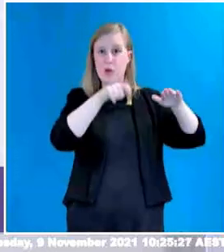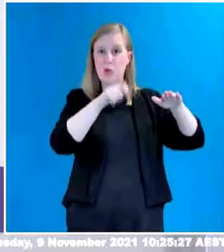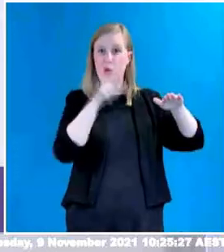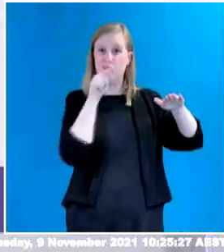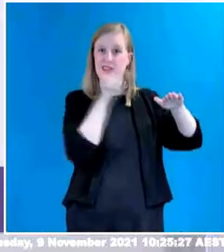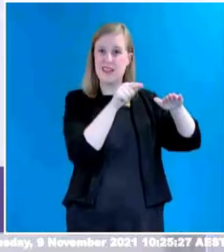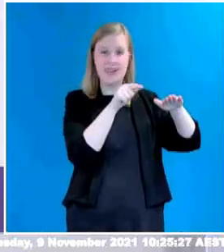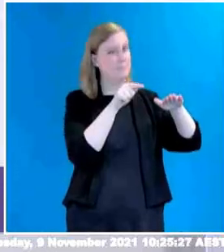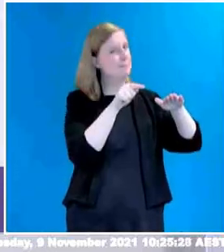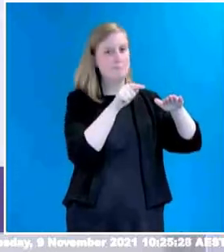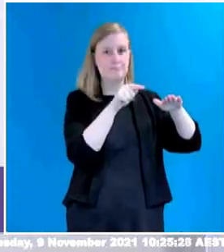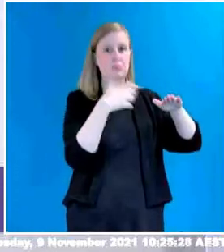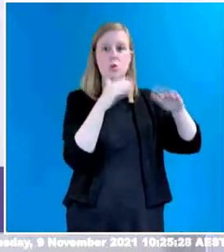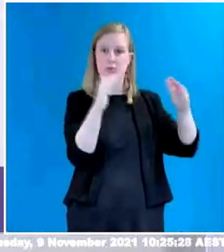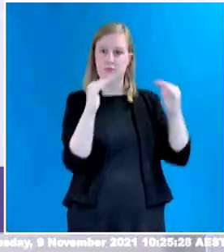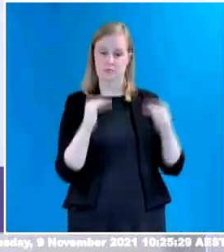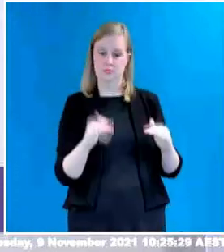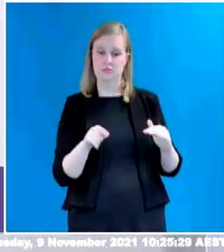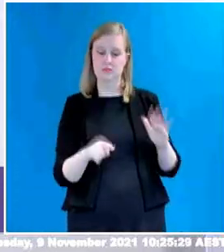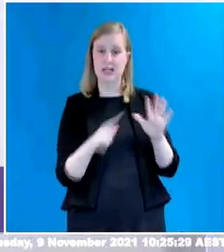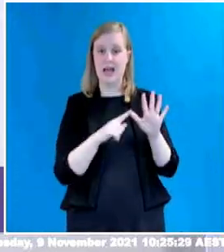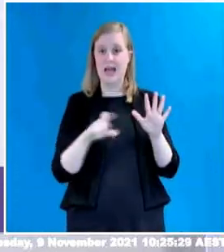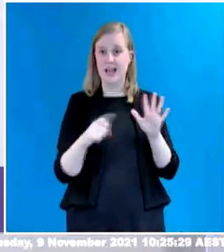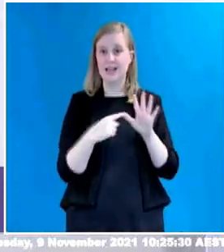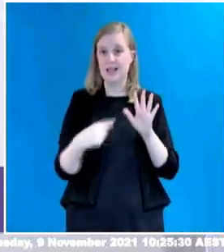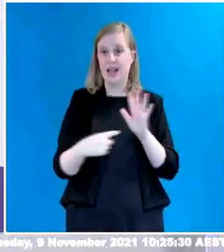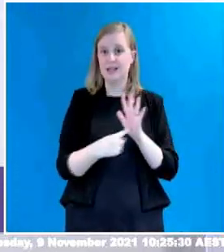We have intervened in a number of guardianship cases that looks at what